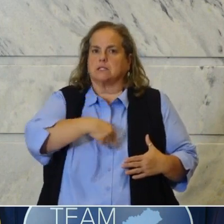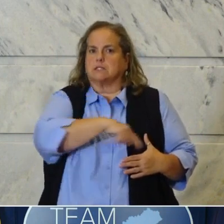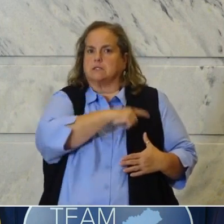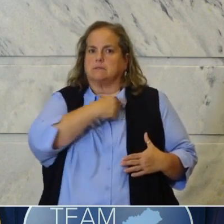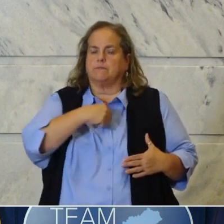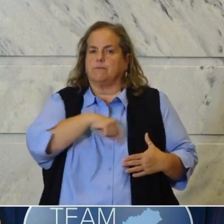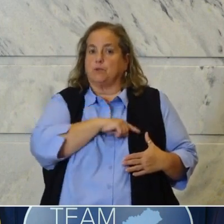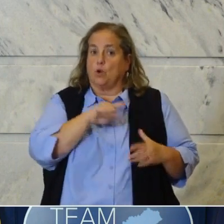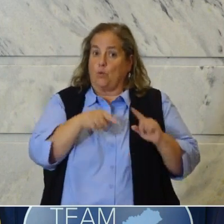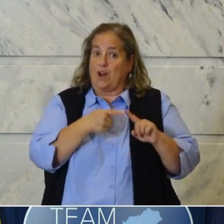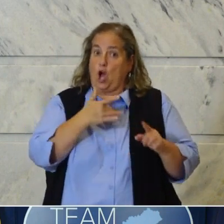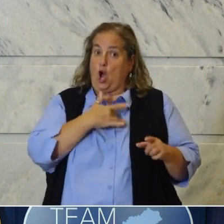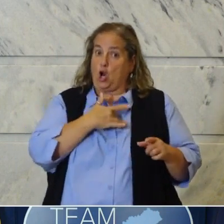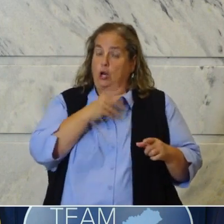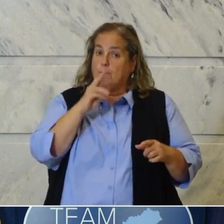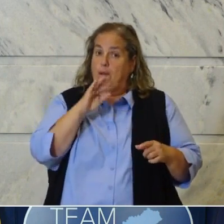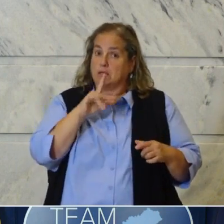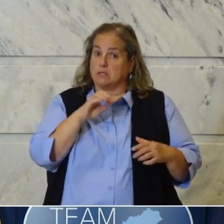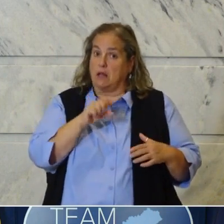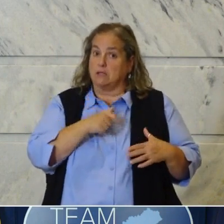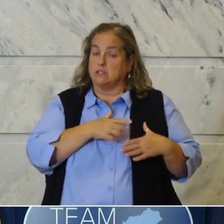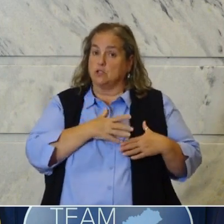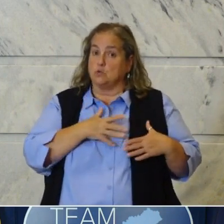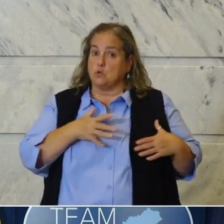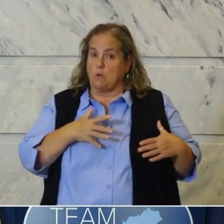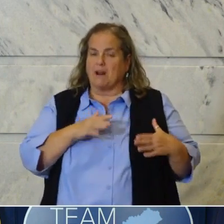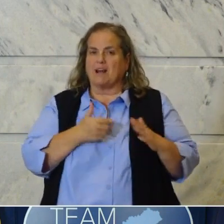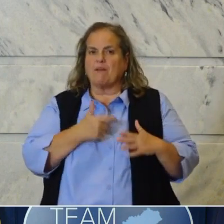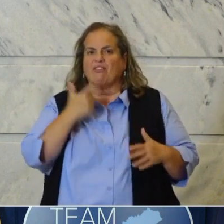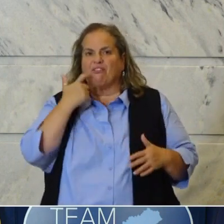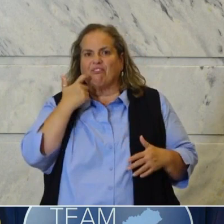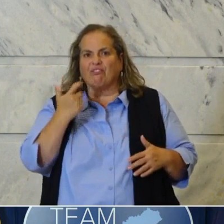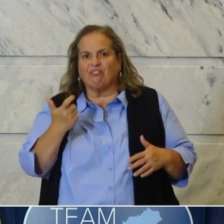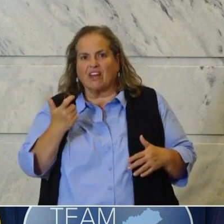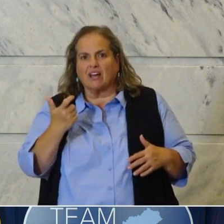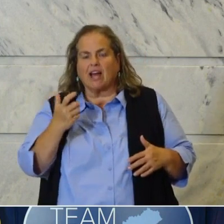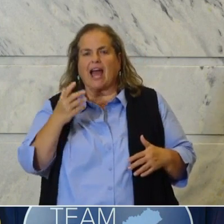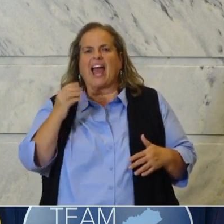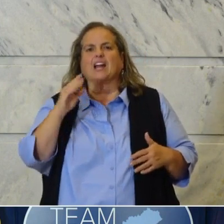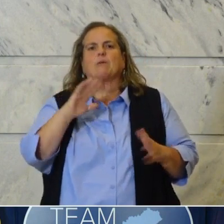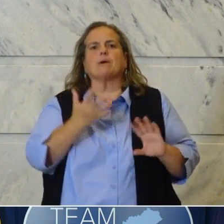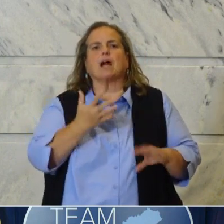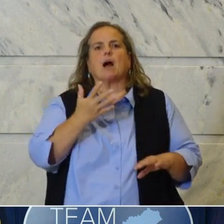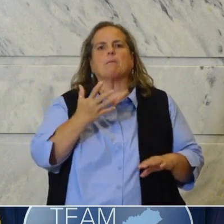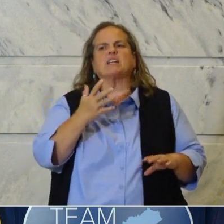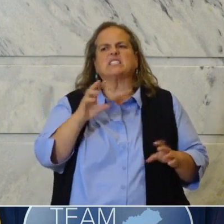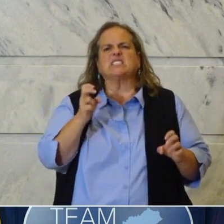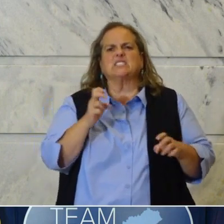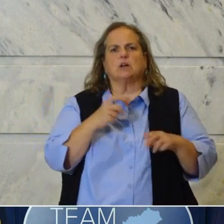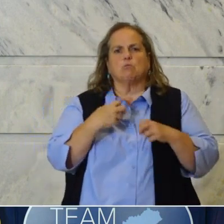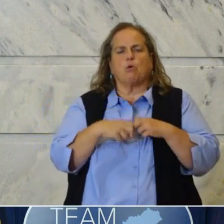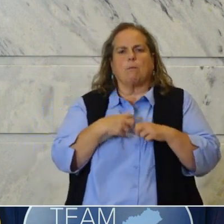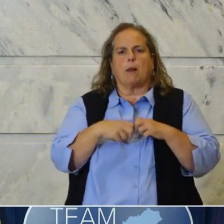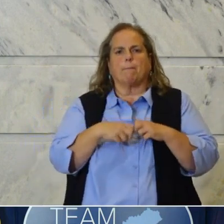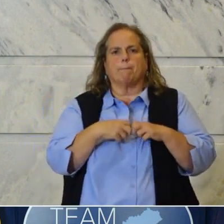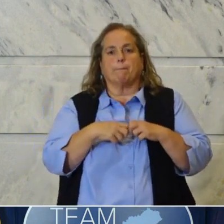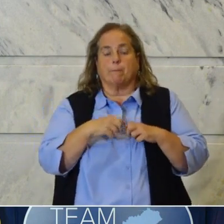When the heart muscle gets inflamed, it can get thickened and it can get irritable. If you have that happen, you can have a number of different things